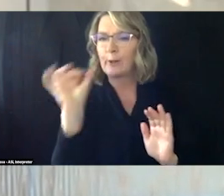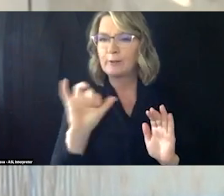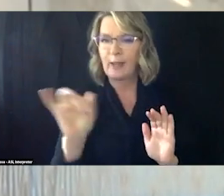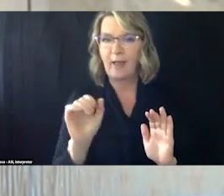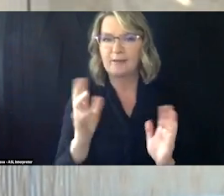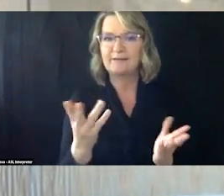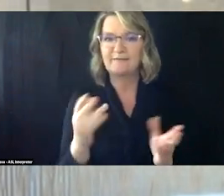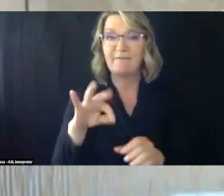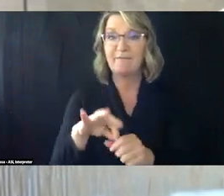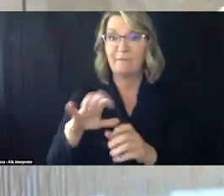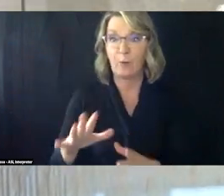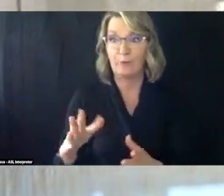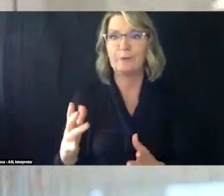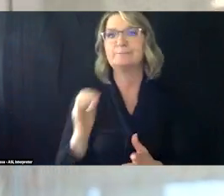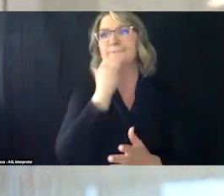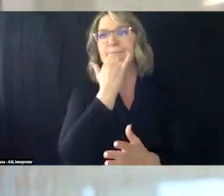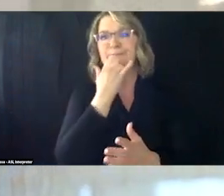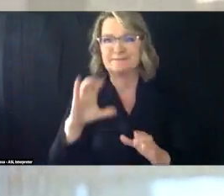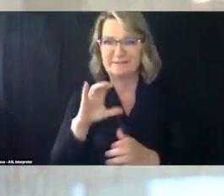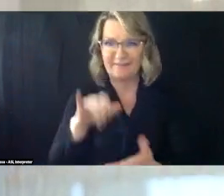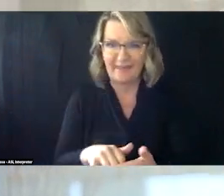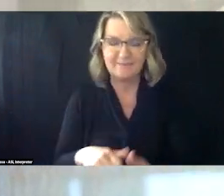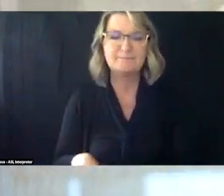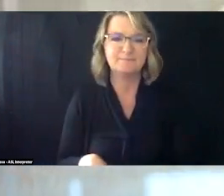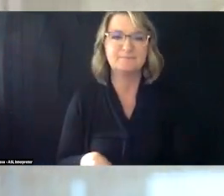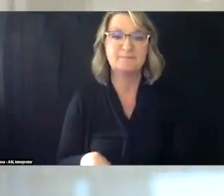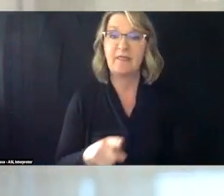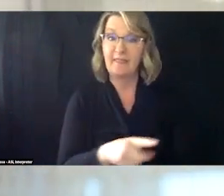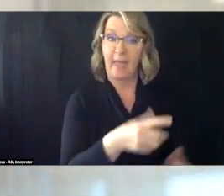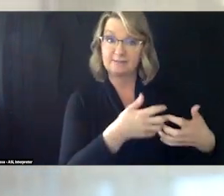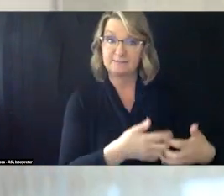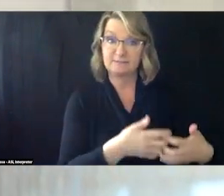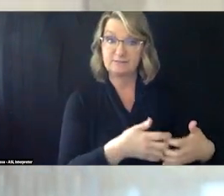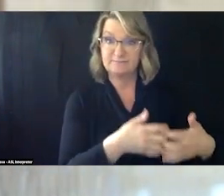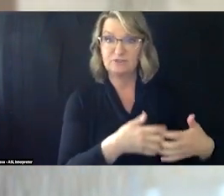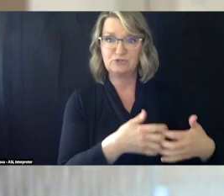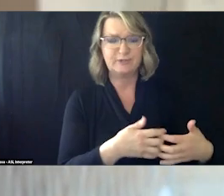that would look like if a voter did that in our voting location again our tabulation equipment